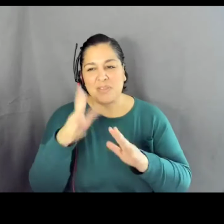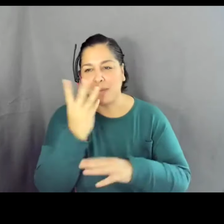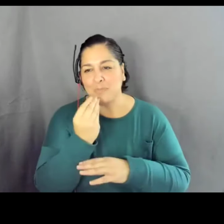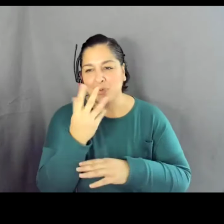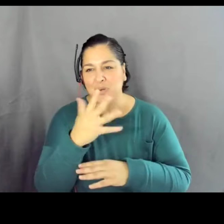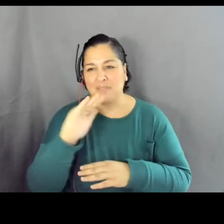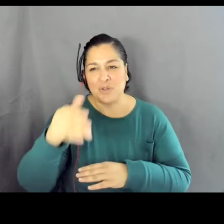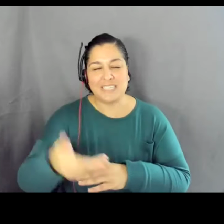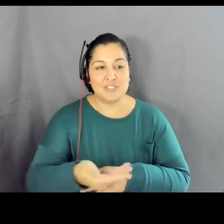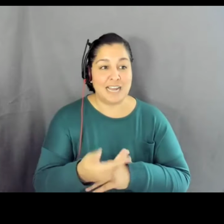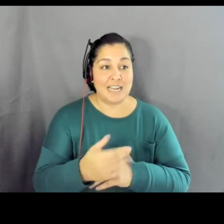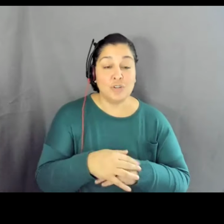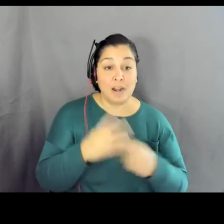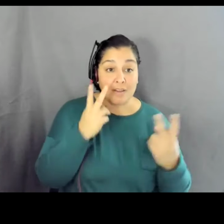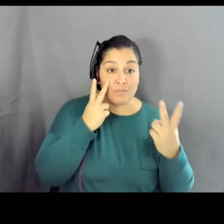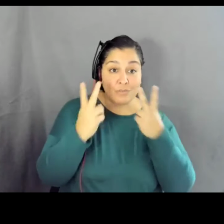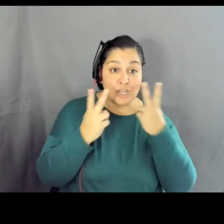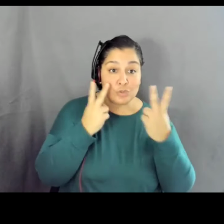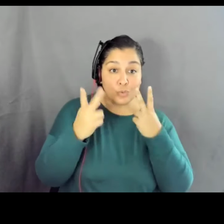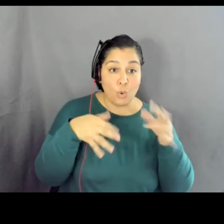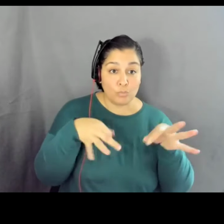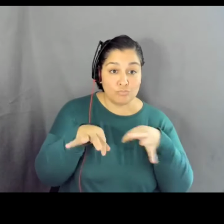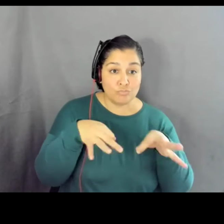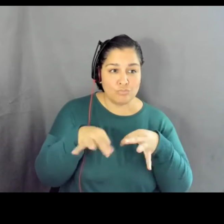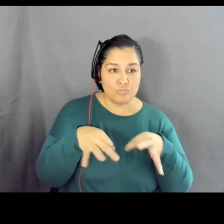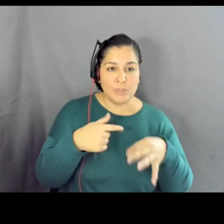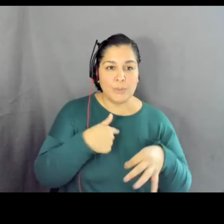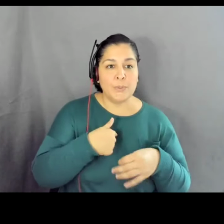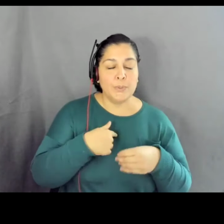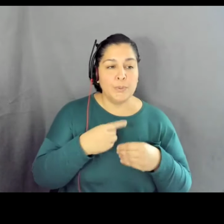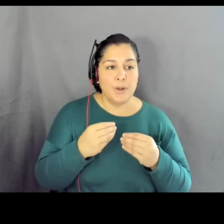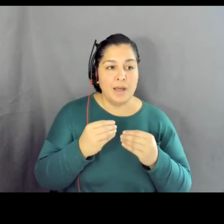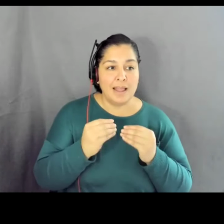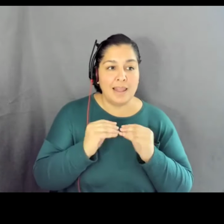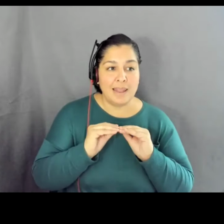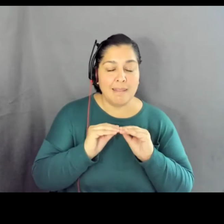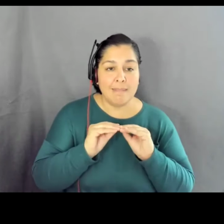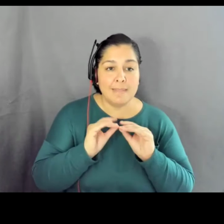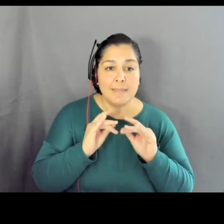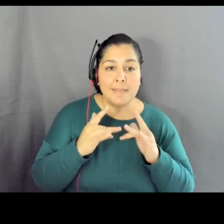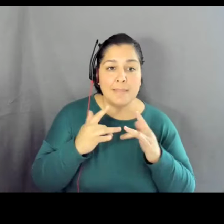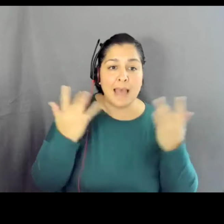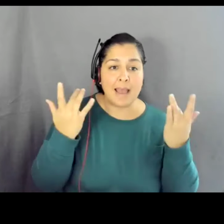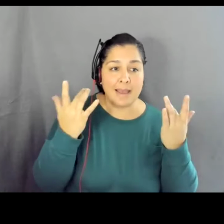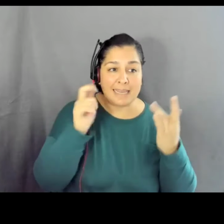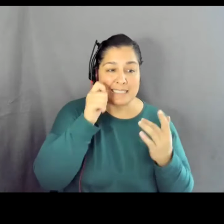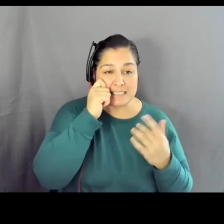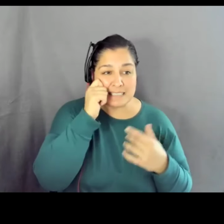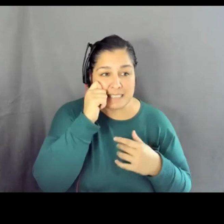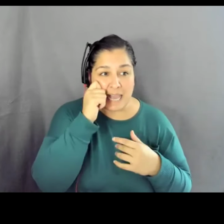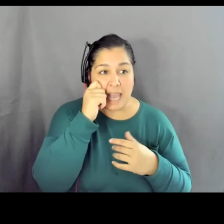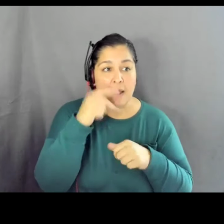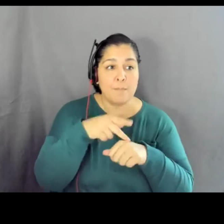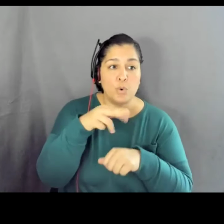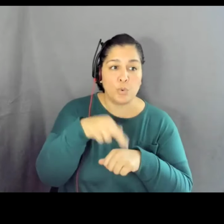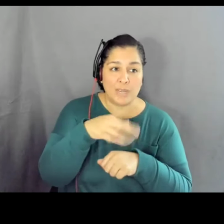For a visual description, I am a light skinned, non-disabled body Boricua cis woman with white hair that today is.